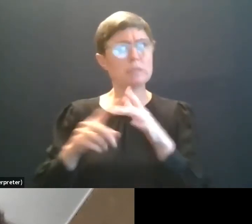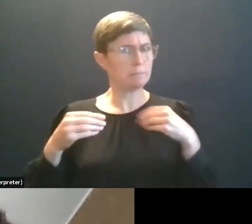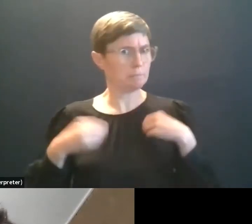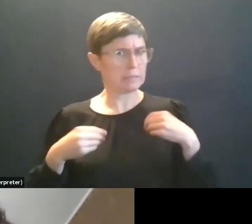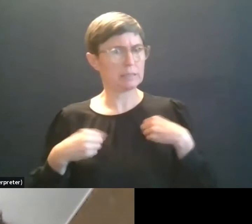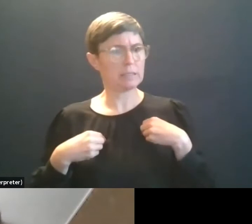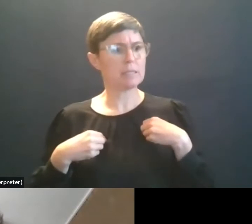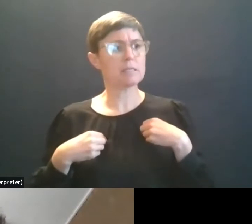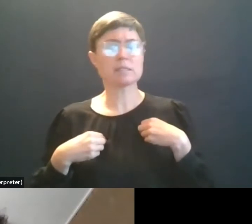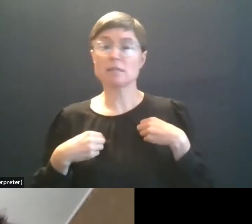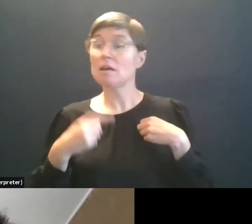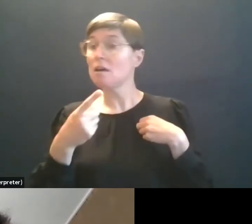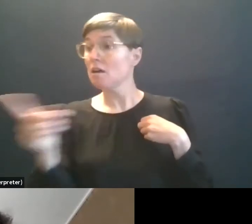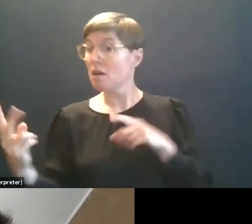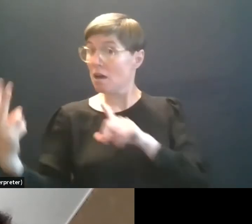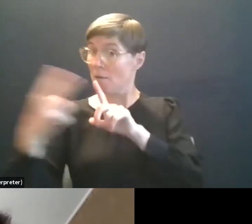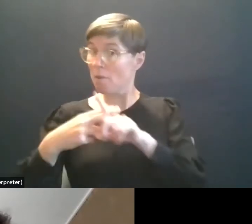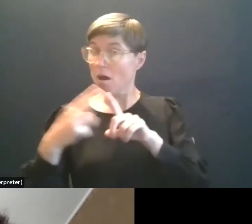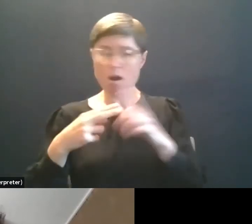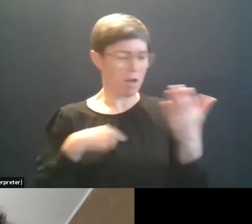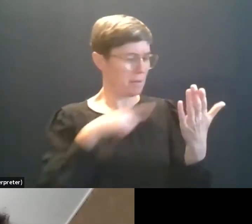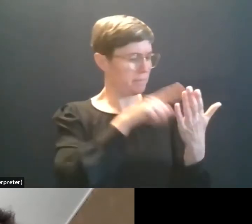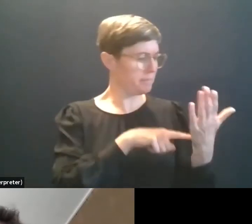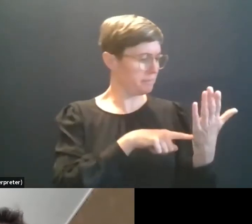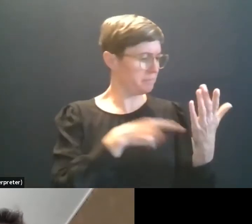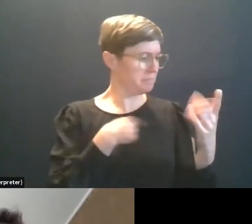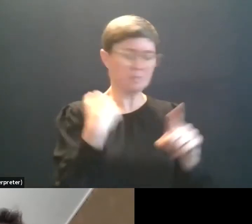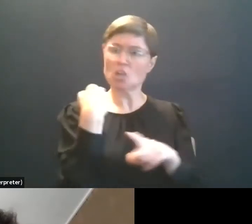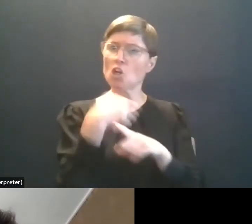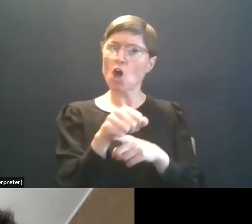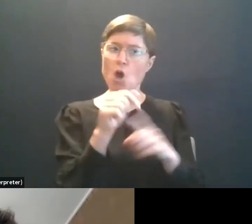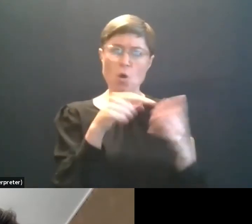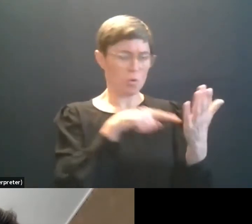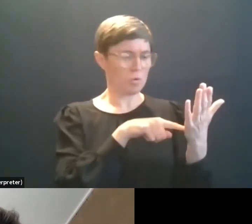people taking out insurance or refusing their claims on the basis of a mental health condition